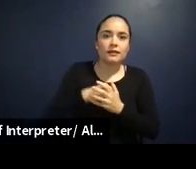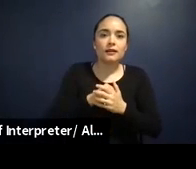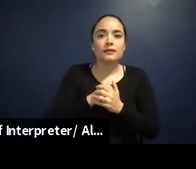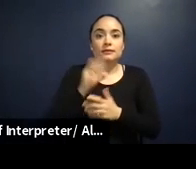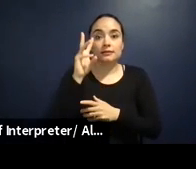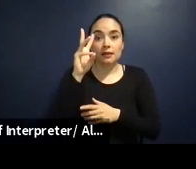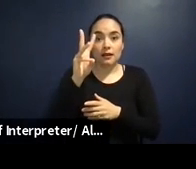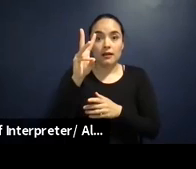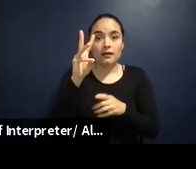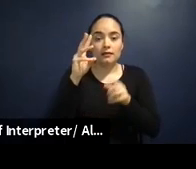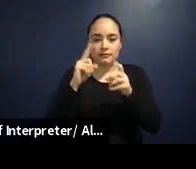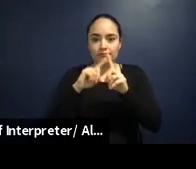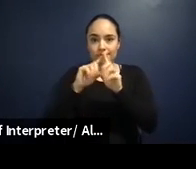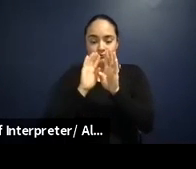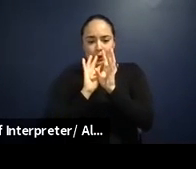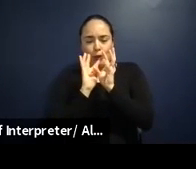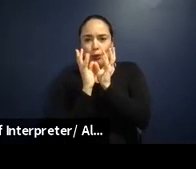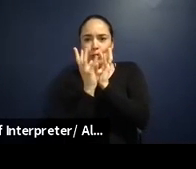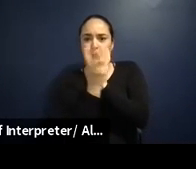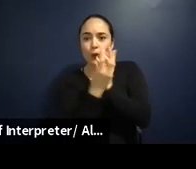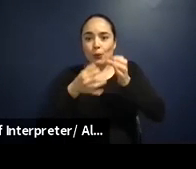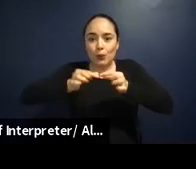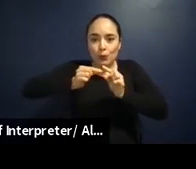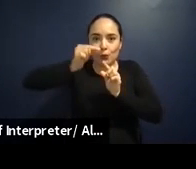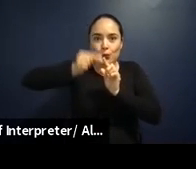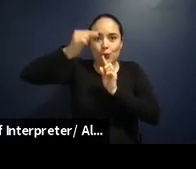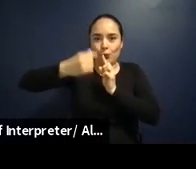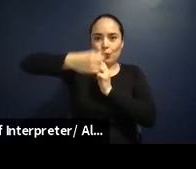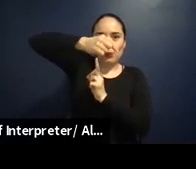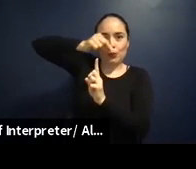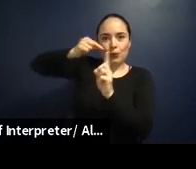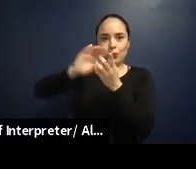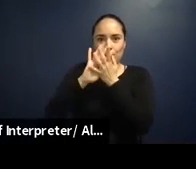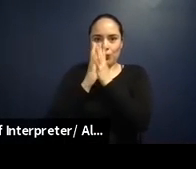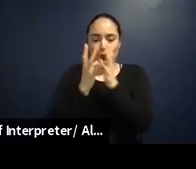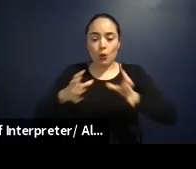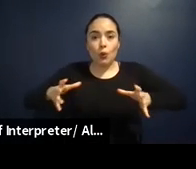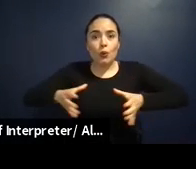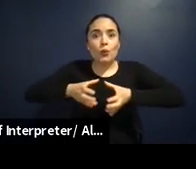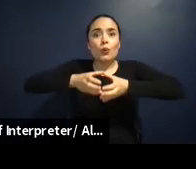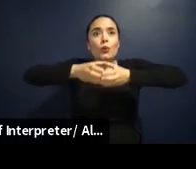to describe them, as they're cooling, and it forms very similar to what you see in Minecraft. So, yeah,